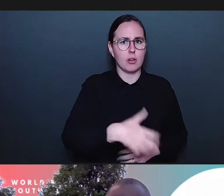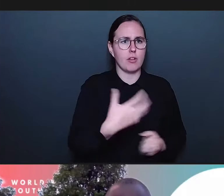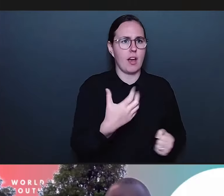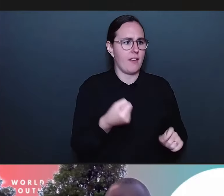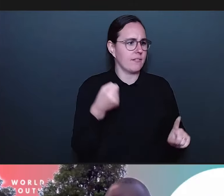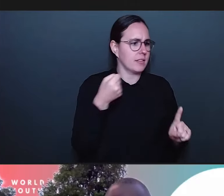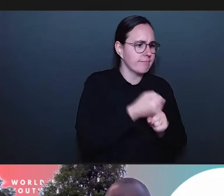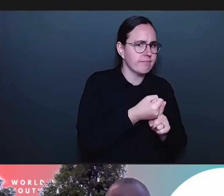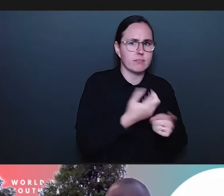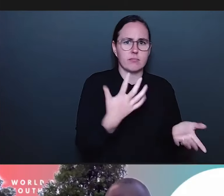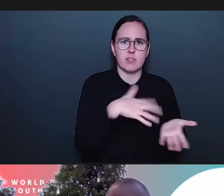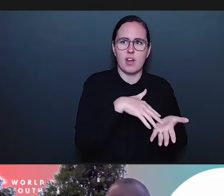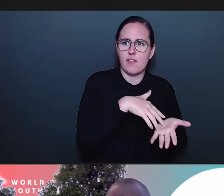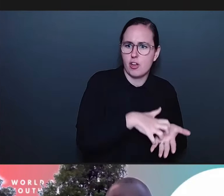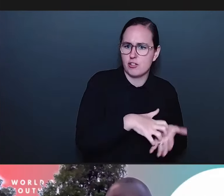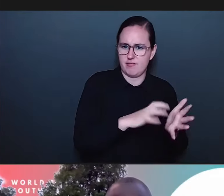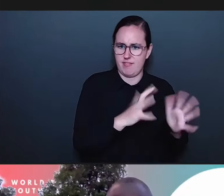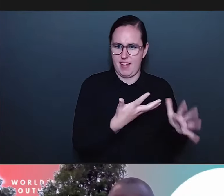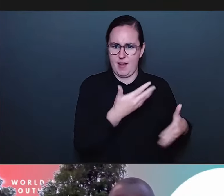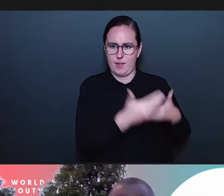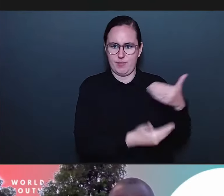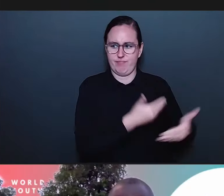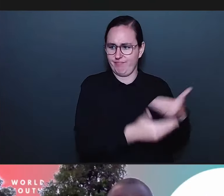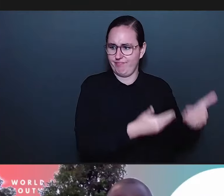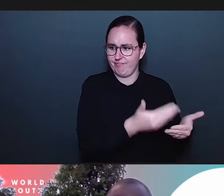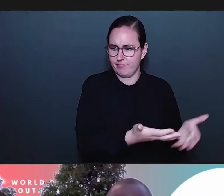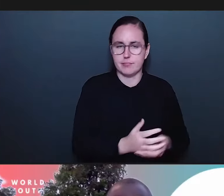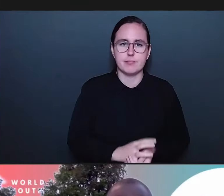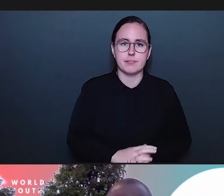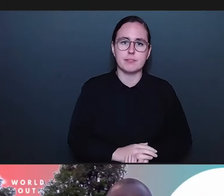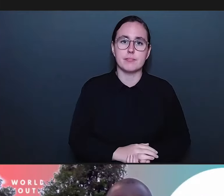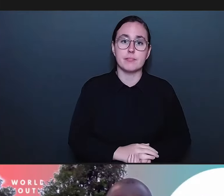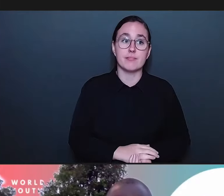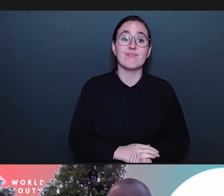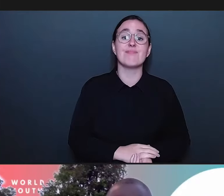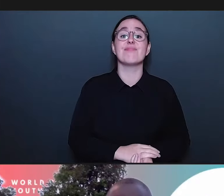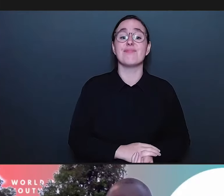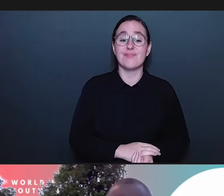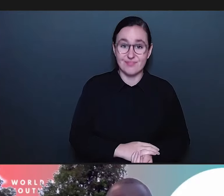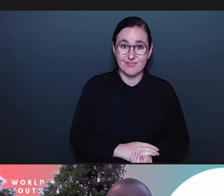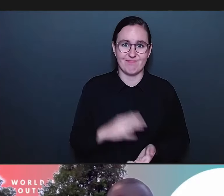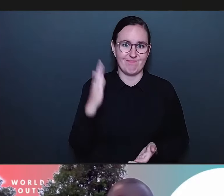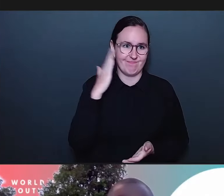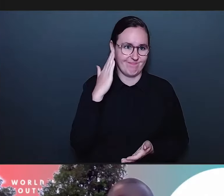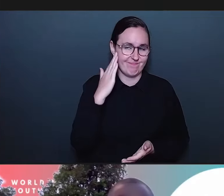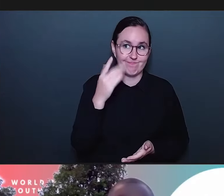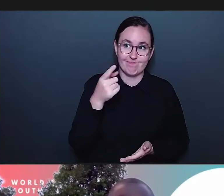change can exacerbate FCV situations by leading to droughts, floods and food insecurity. The World